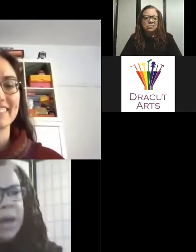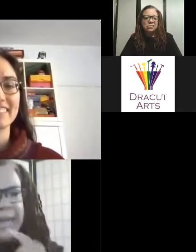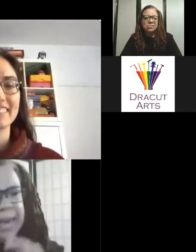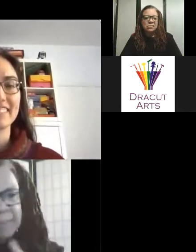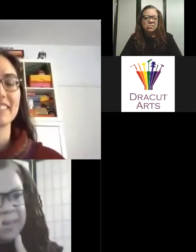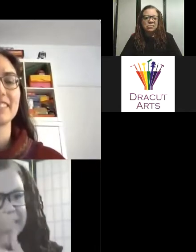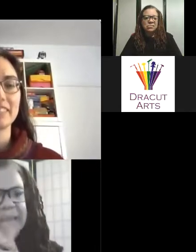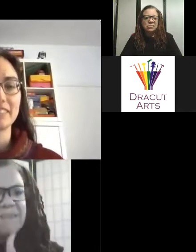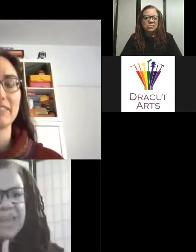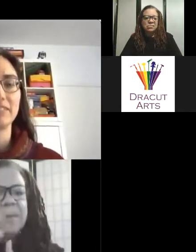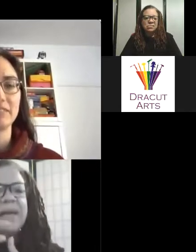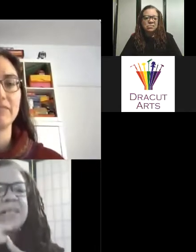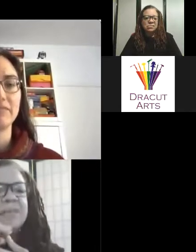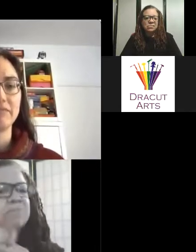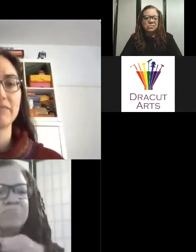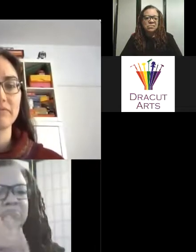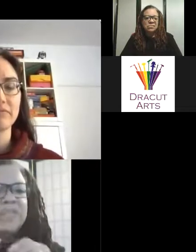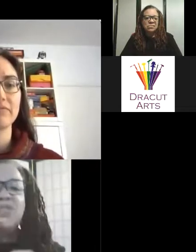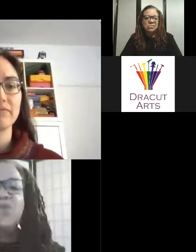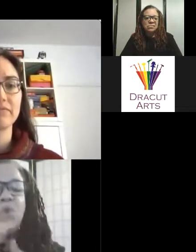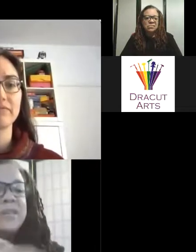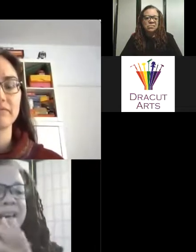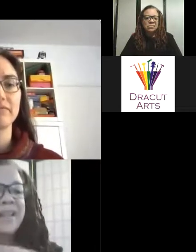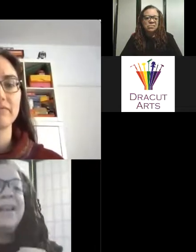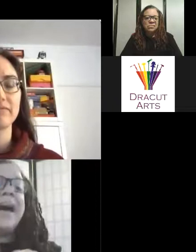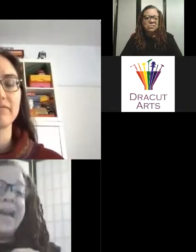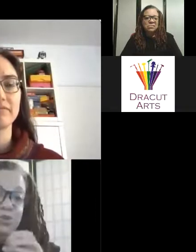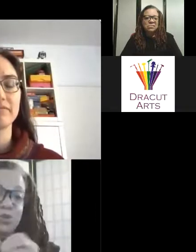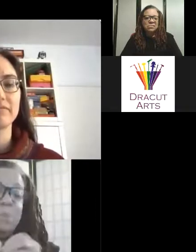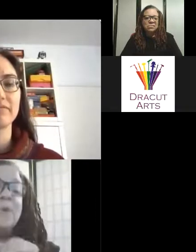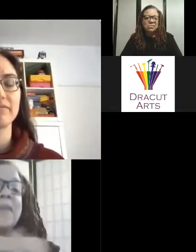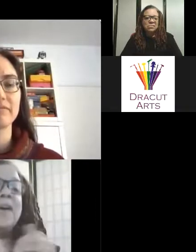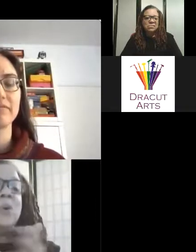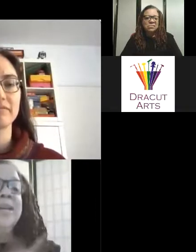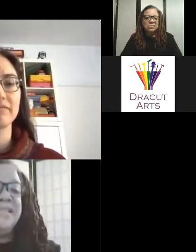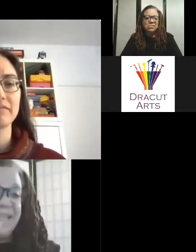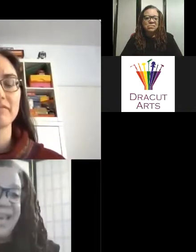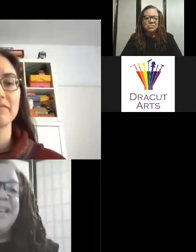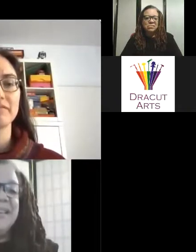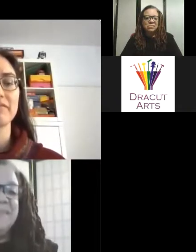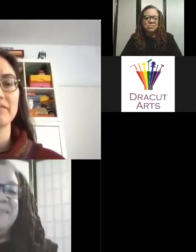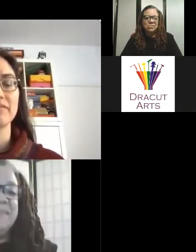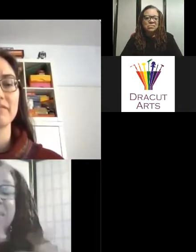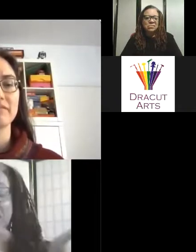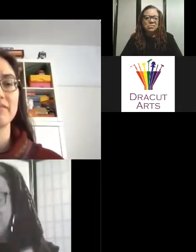I have to I have a responsibility to go beyond what he says, um to take it at face value, but also to make sure